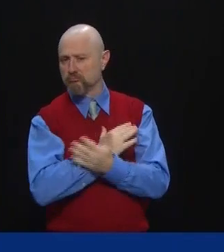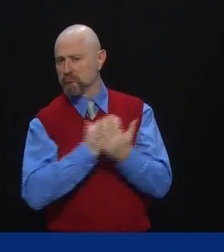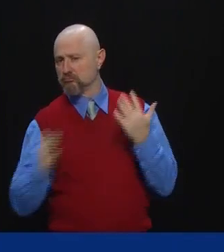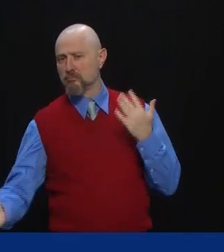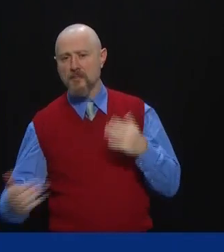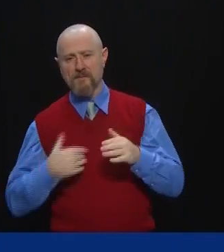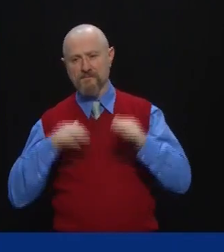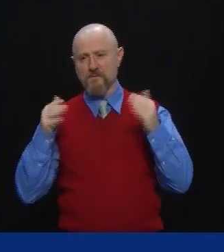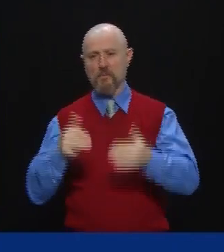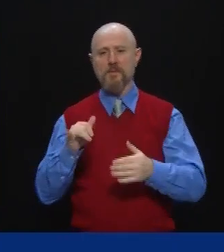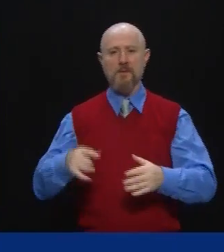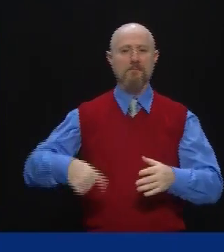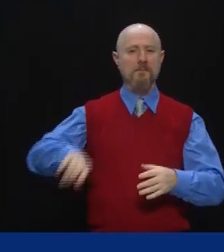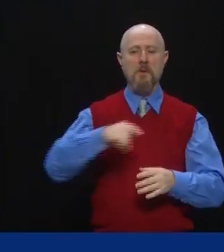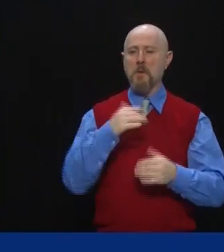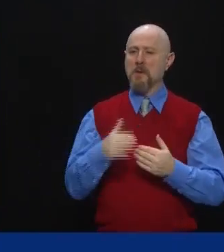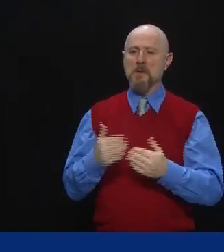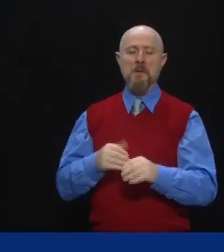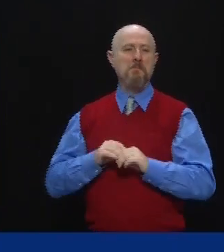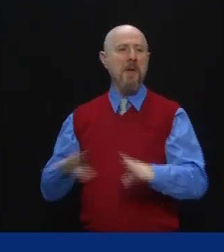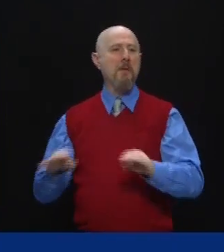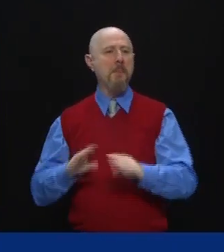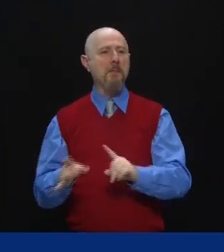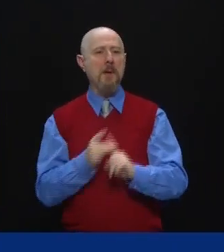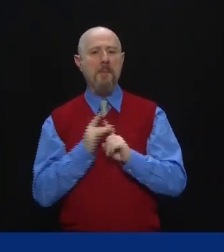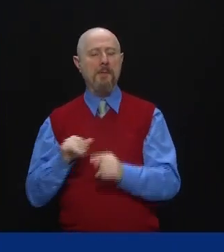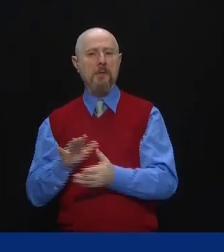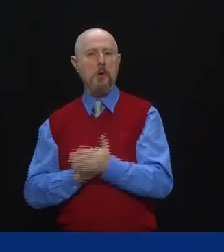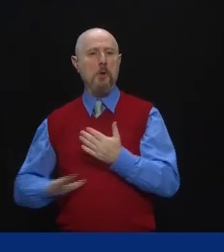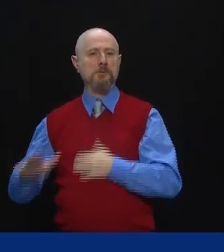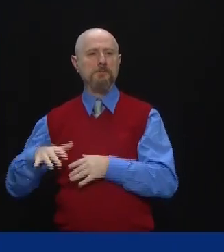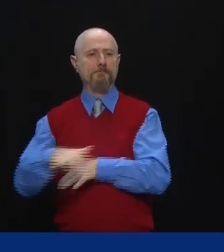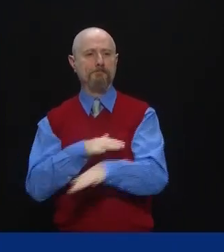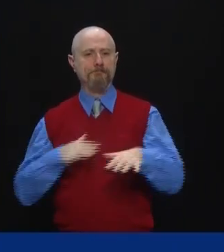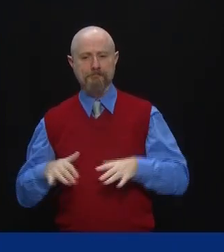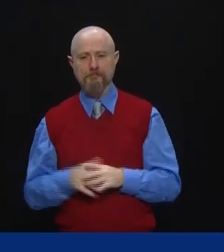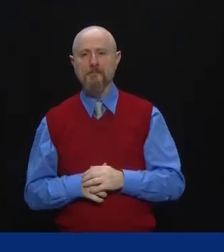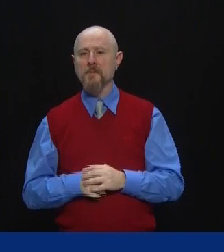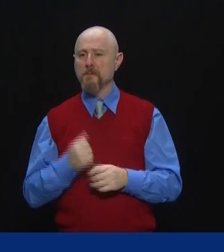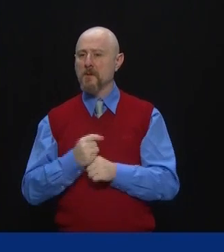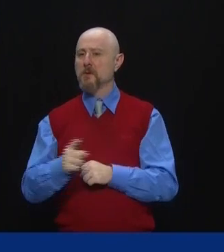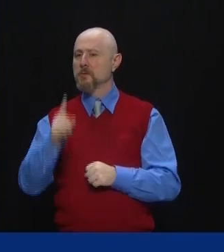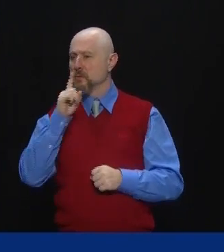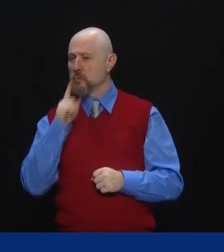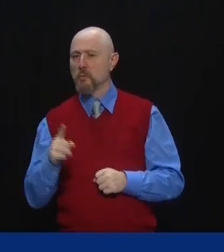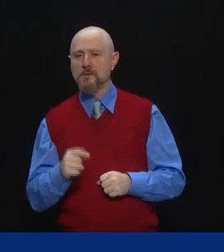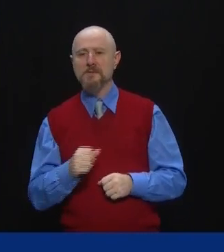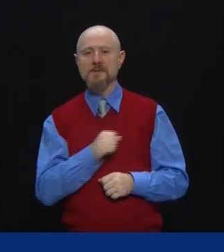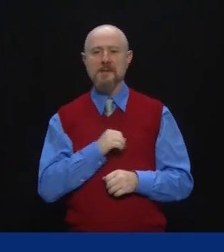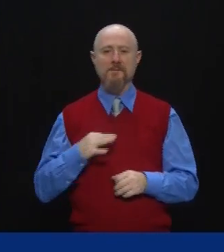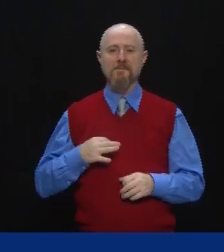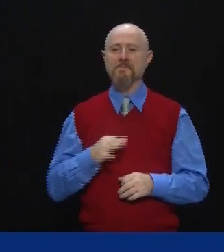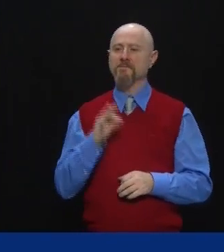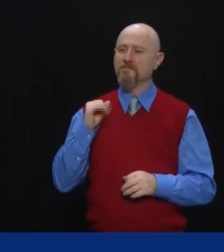SAMPLING THROUGHOUT THE YEAR. WE HAVE TO FOCUS ON THIS POPULATION, BECAUSE WHEN IT SPREADS IT SPREADS QUICKLY